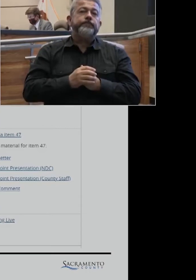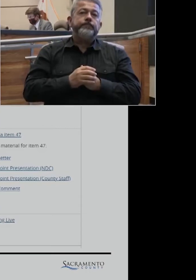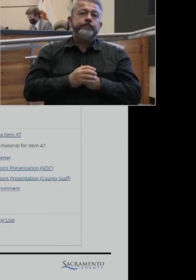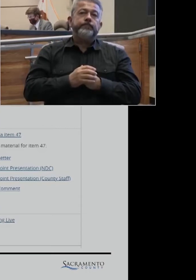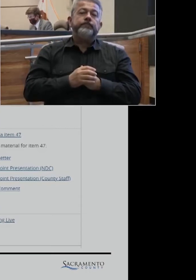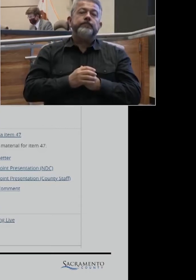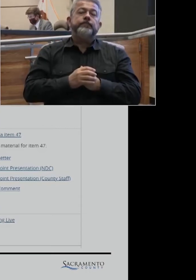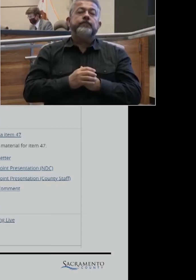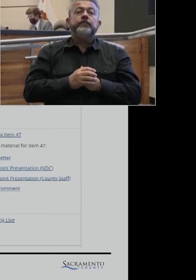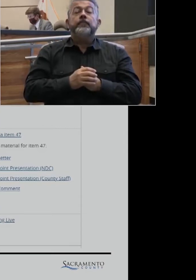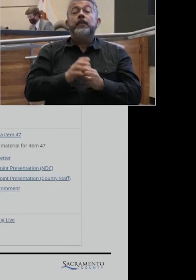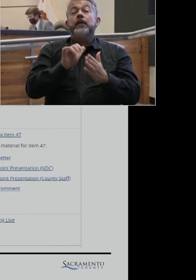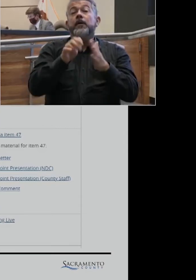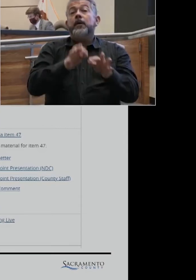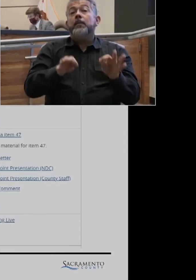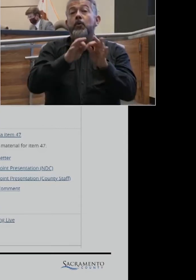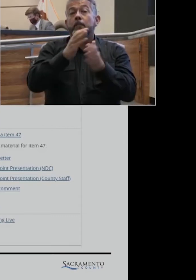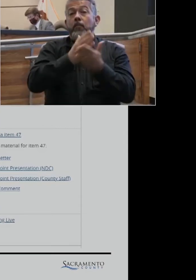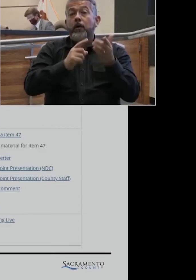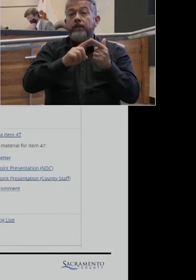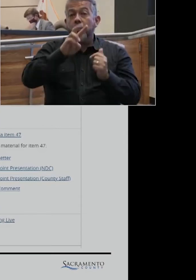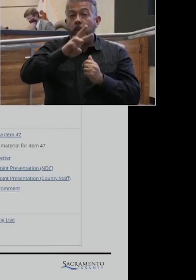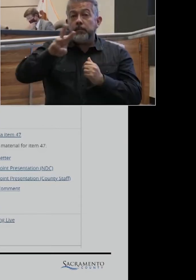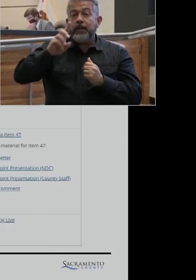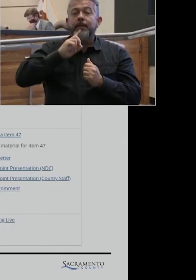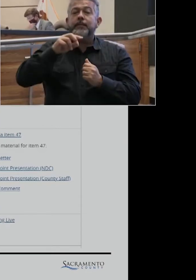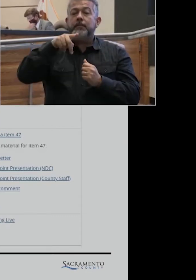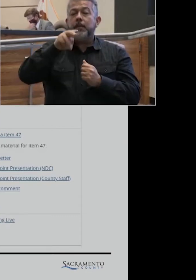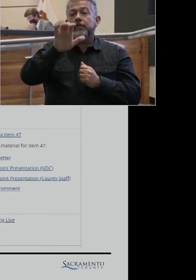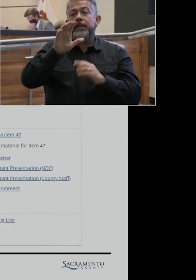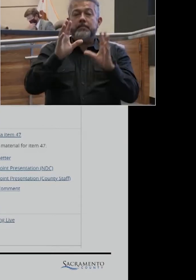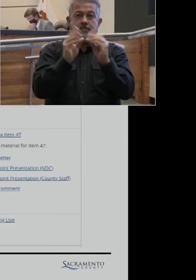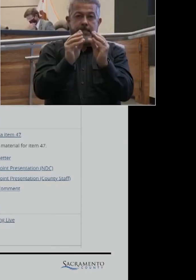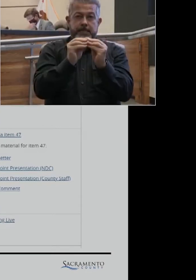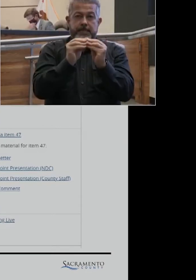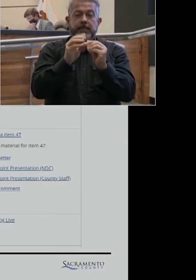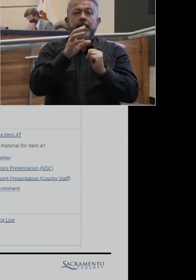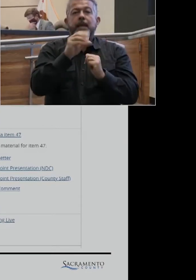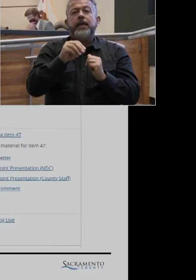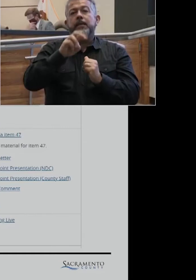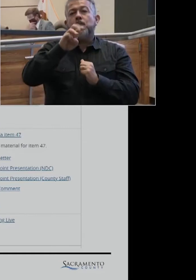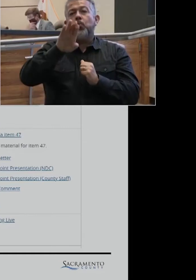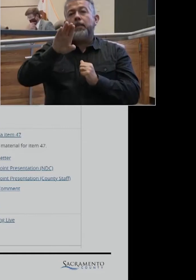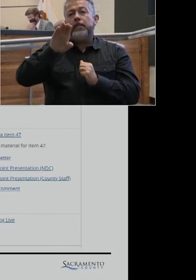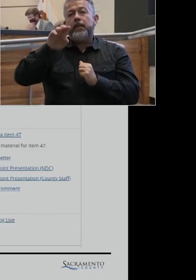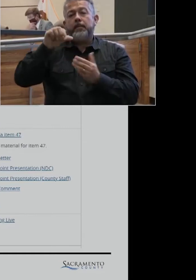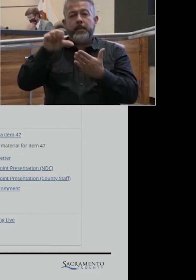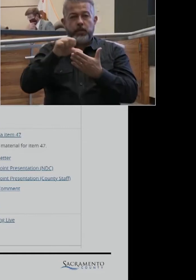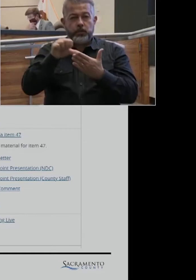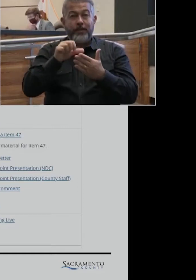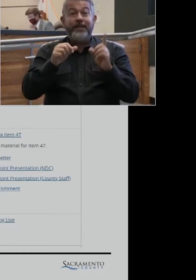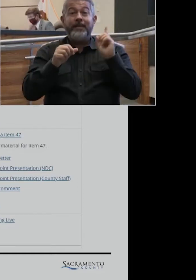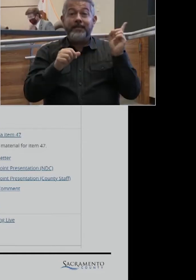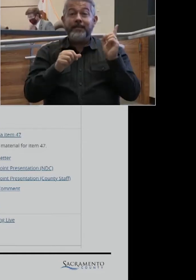EACH HEARING OR WORK SHOP. AND PUBLIC MEETINGS IS A AND PUBLIC MEETINGS IS A HEARINGS WEB PAGE ILLUSTRATING HEARINGS WEB PAGE ILLUSTRATING MEETINGS MATRIX.